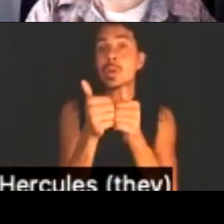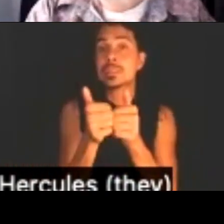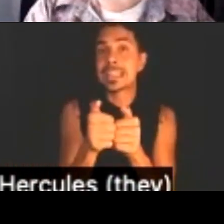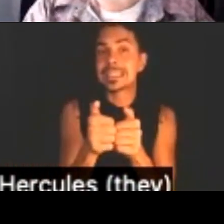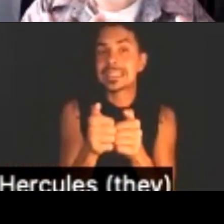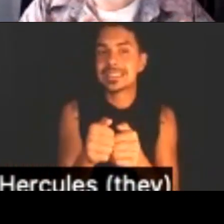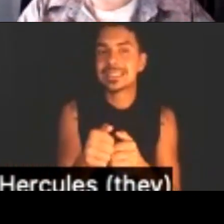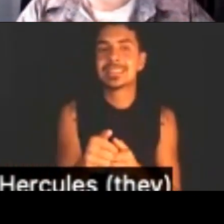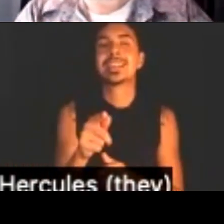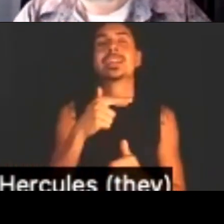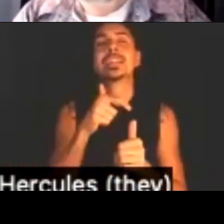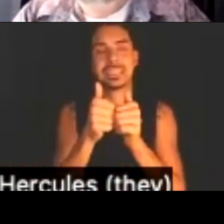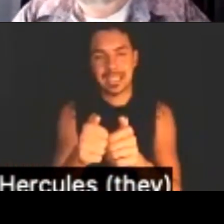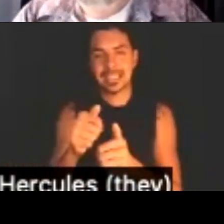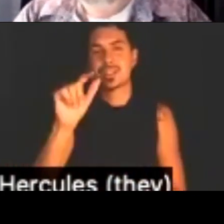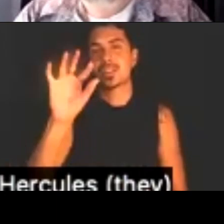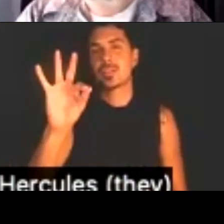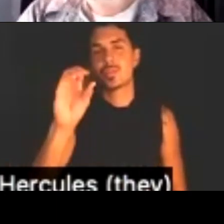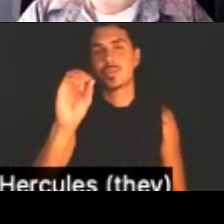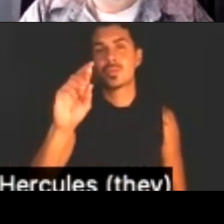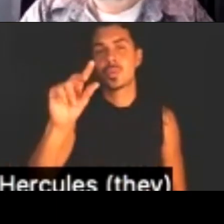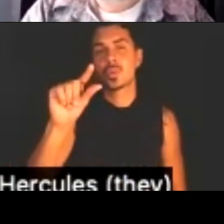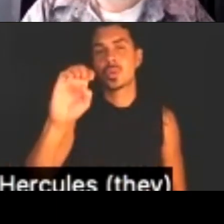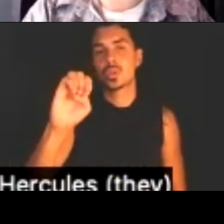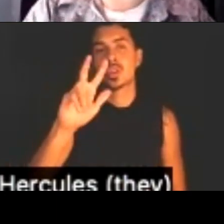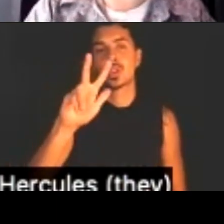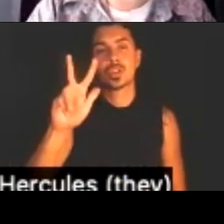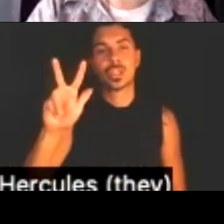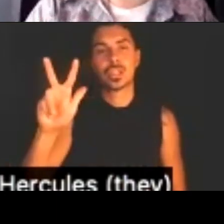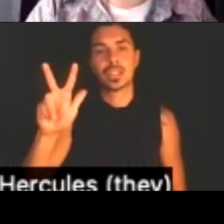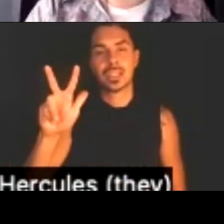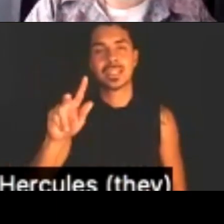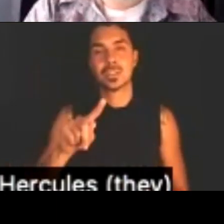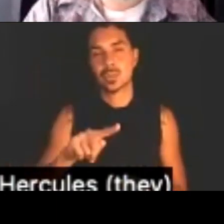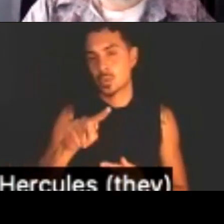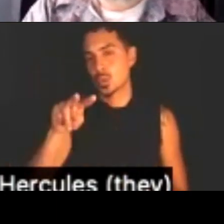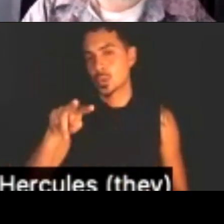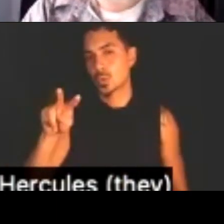in some word cloud creations and some list creations by using this app.